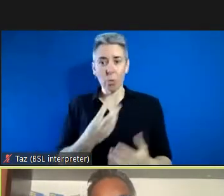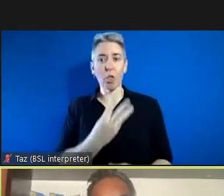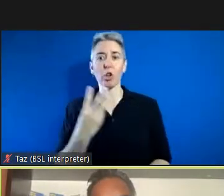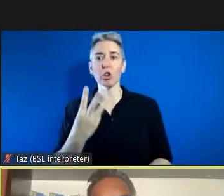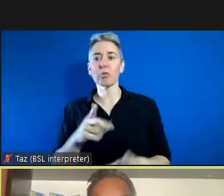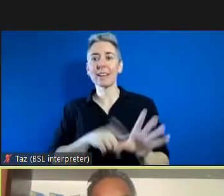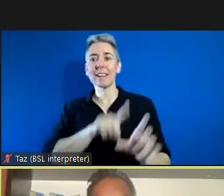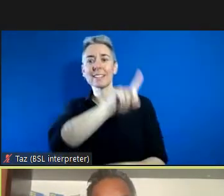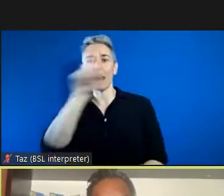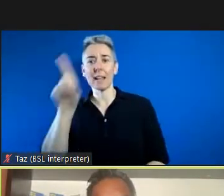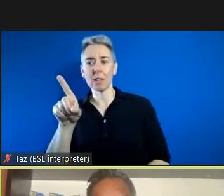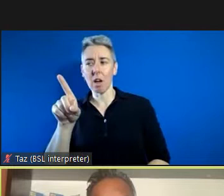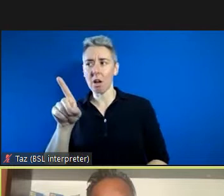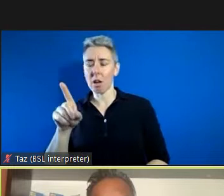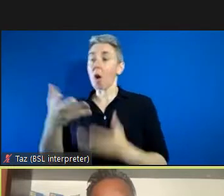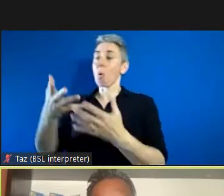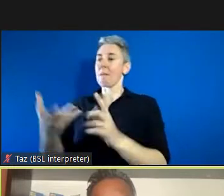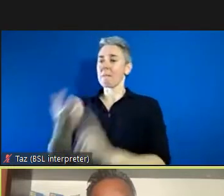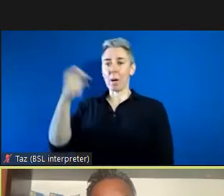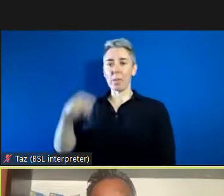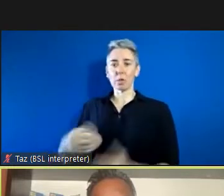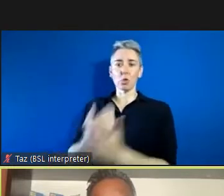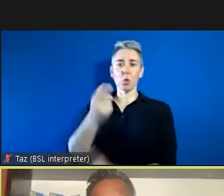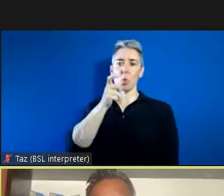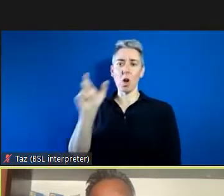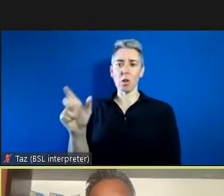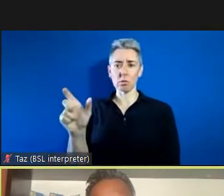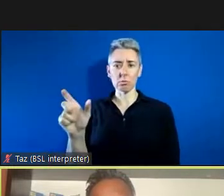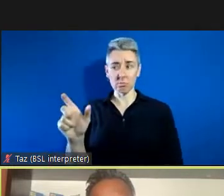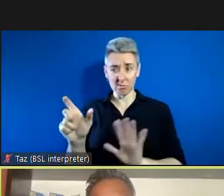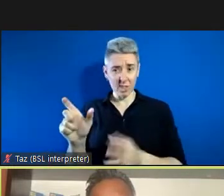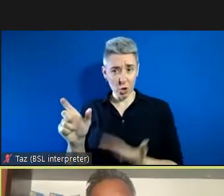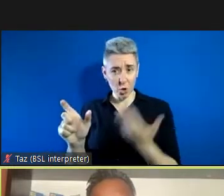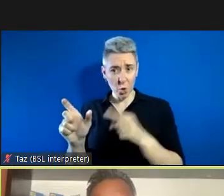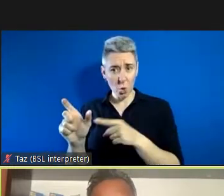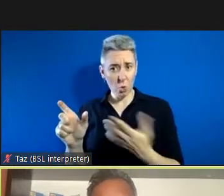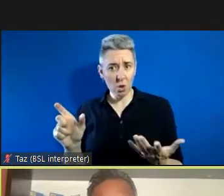black women or black liberation feminists are saying things and they're not understood or felt,